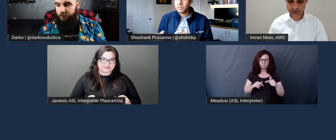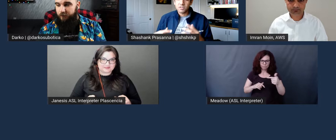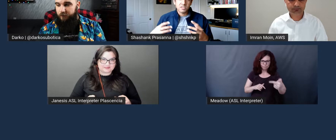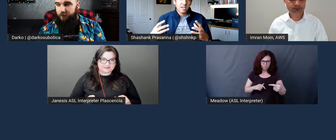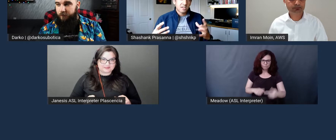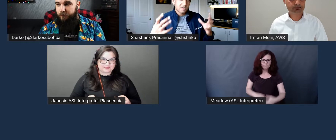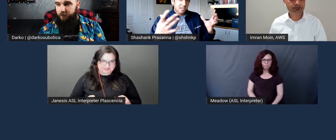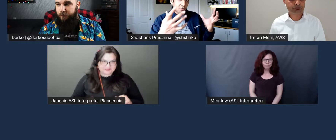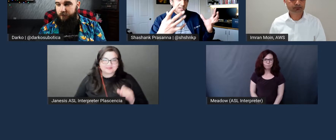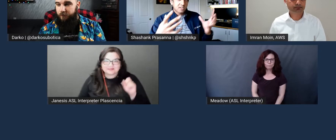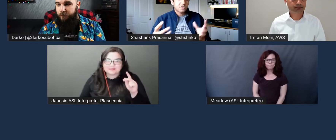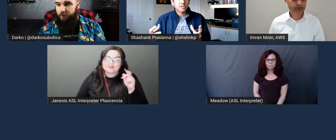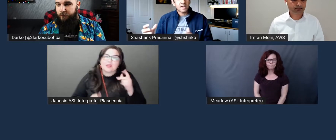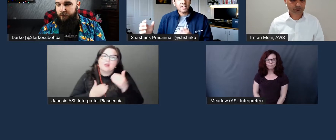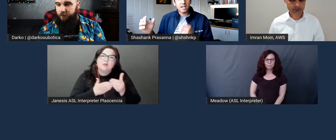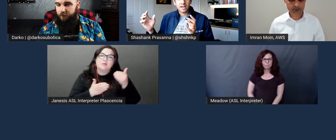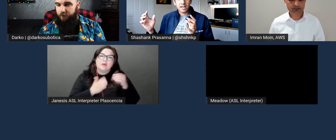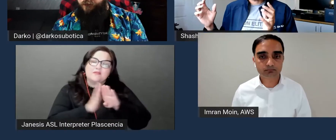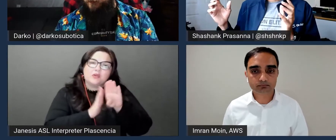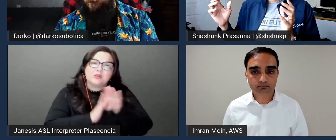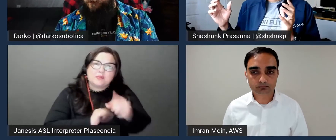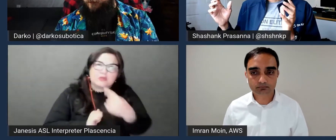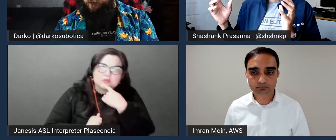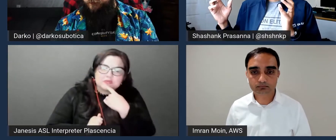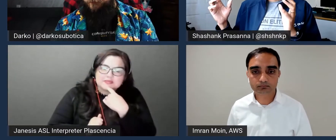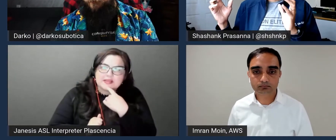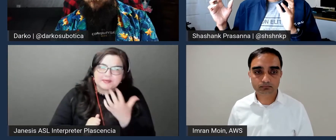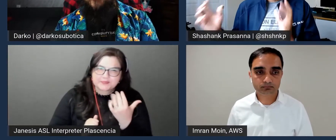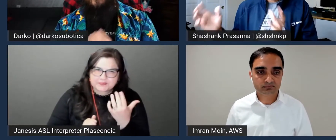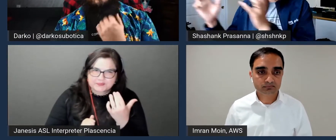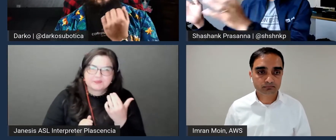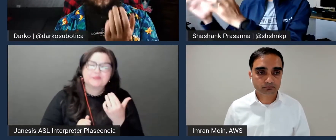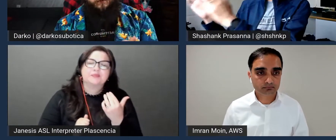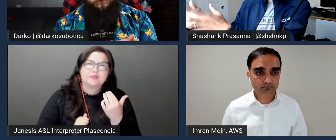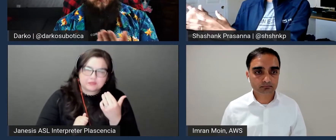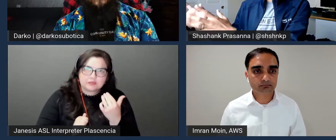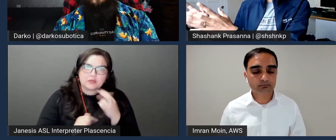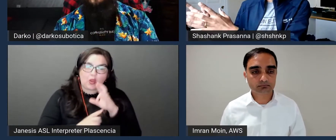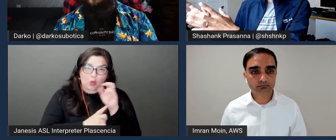because you said the ones you get are actually rack-mounted and installed.